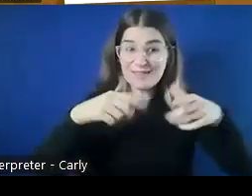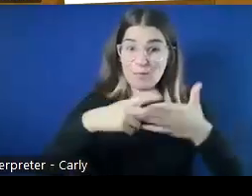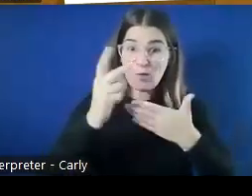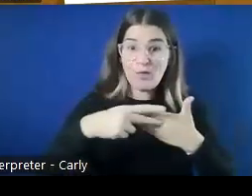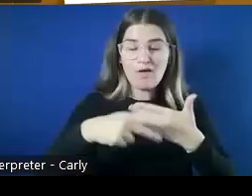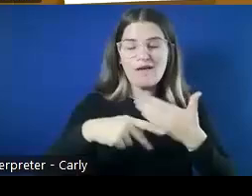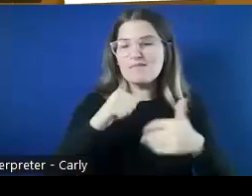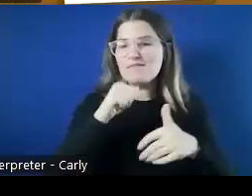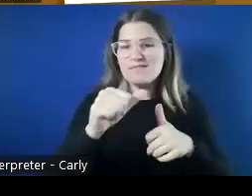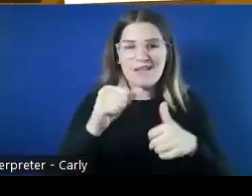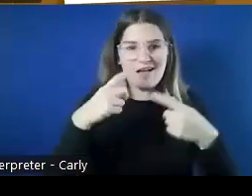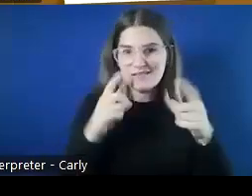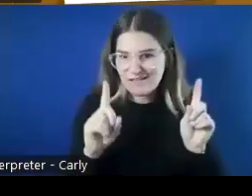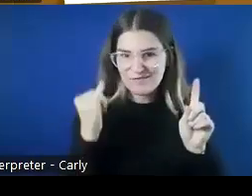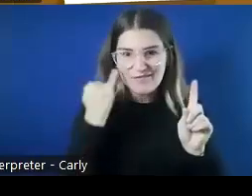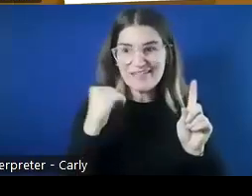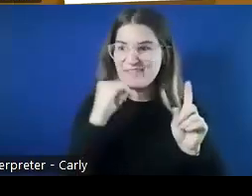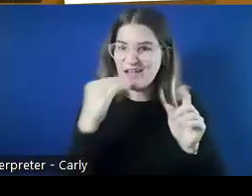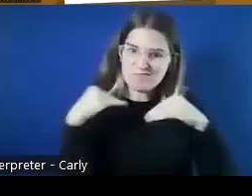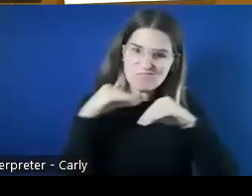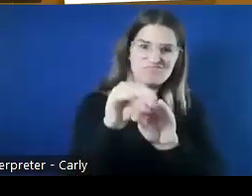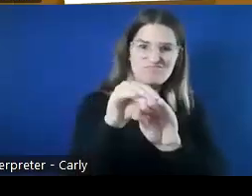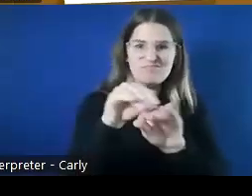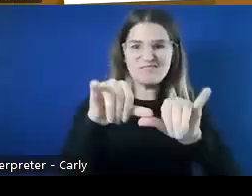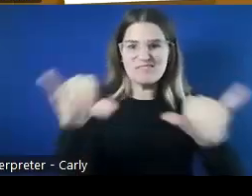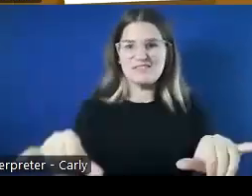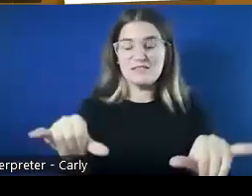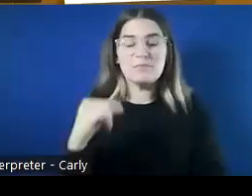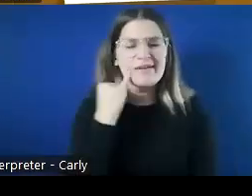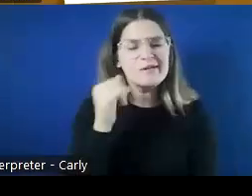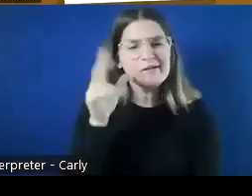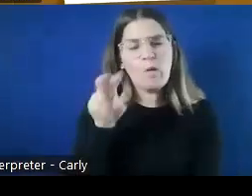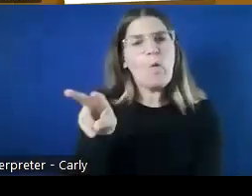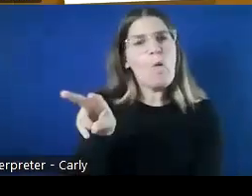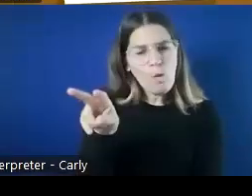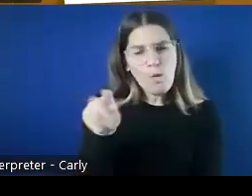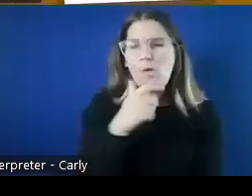in a system uh if people are hearing this talk thinking about launching similar Endeavors you